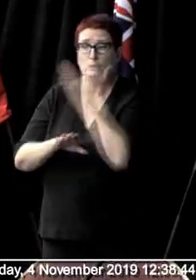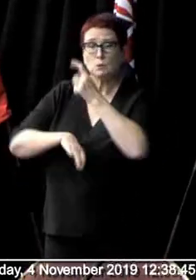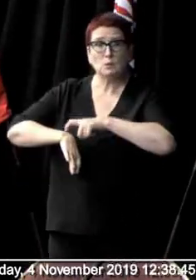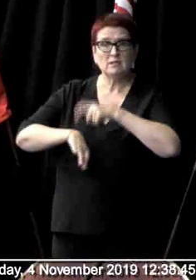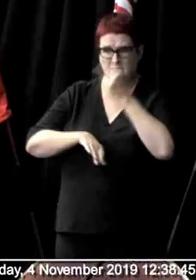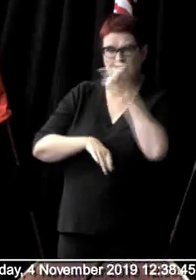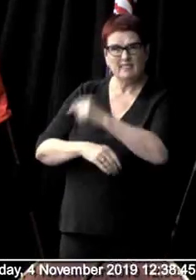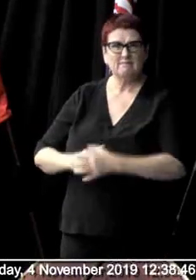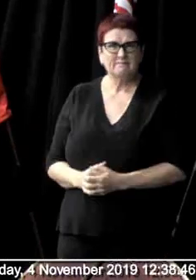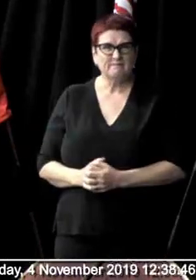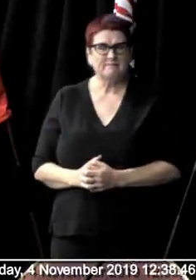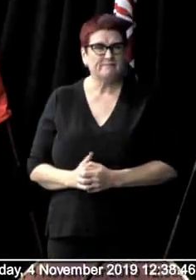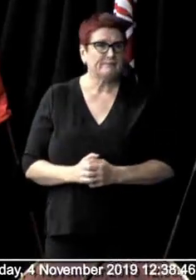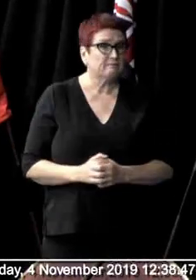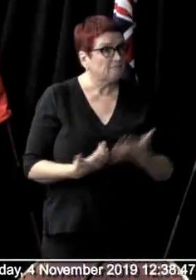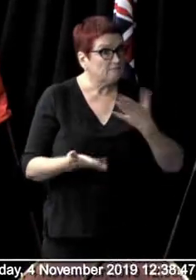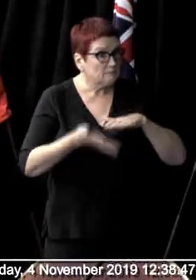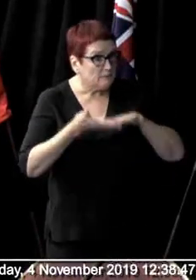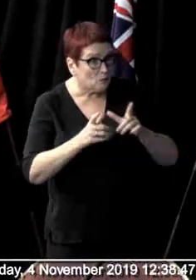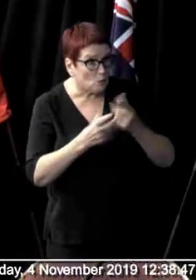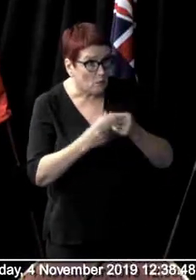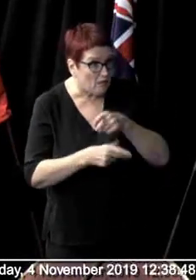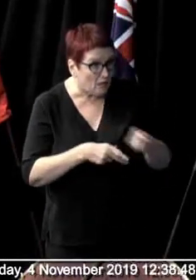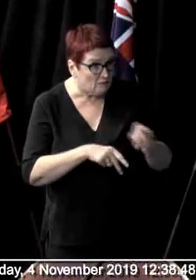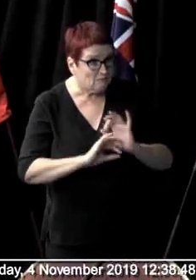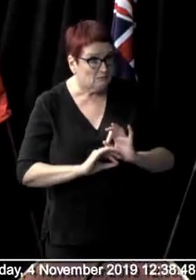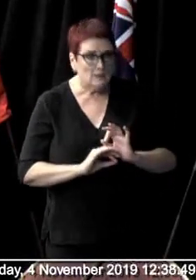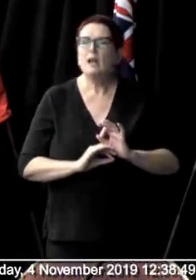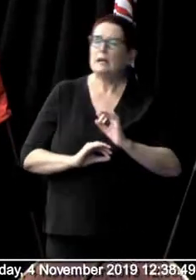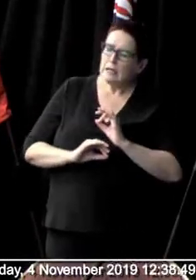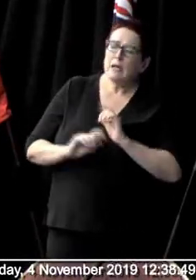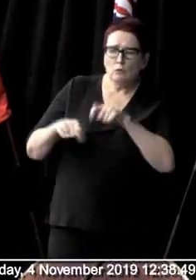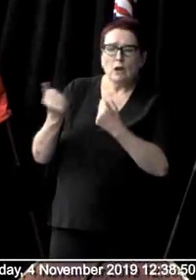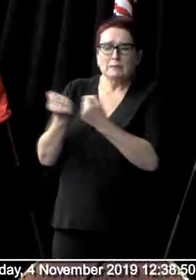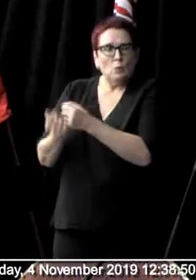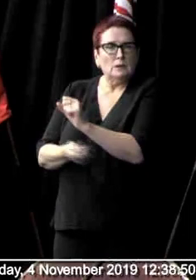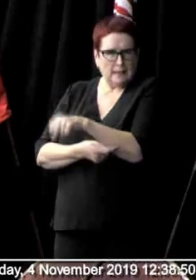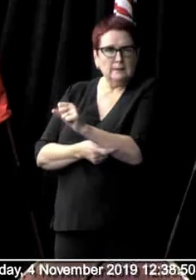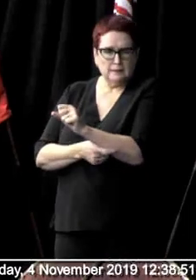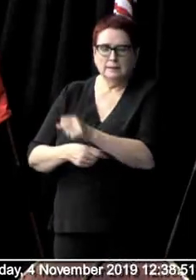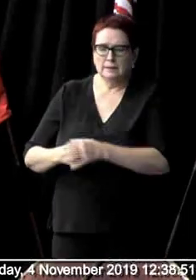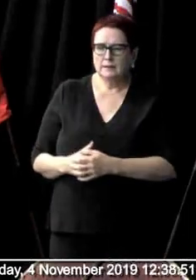So did you need to help her with that? I needed to support her, but, you know, the –